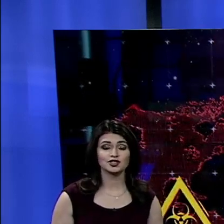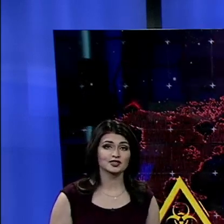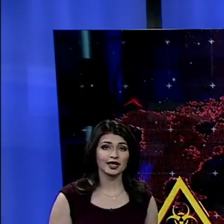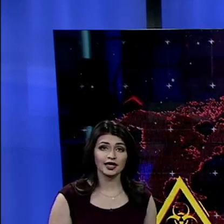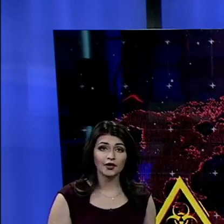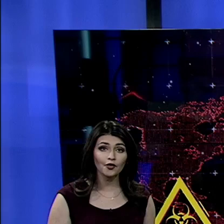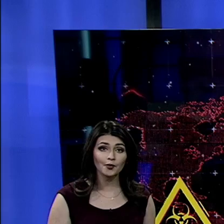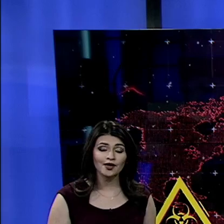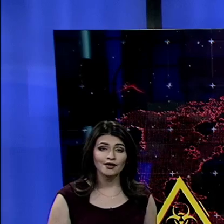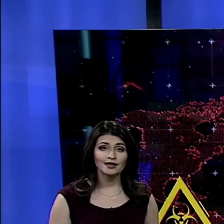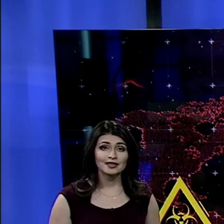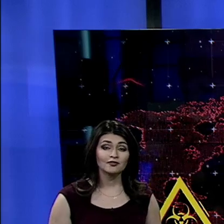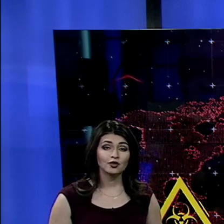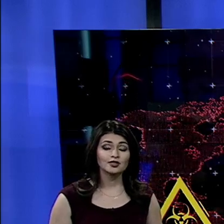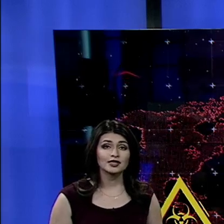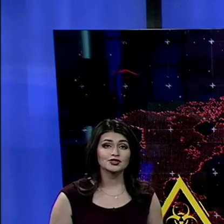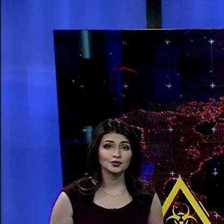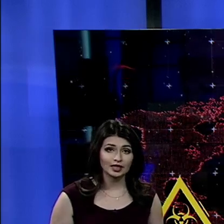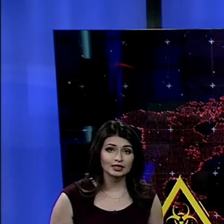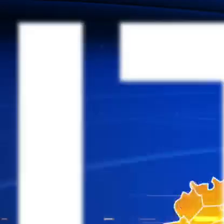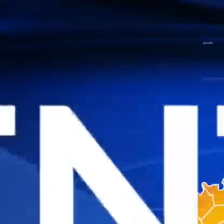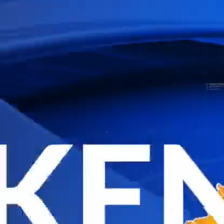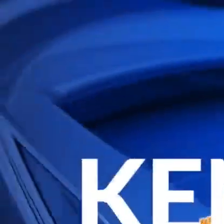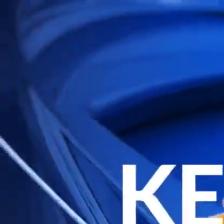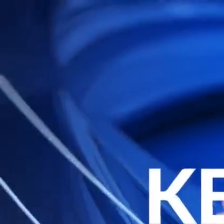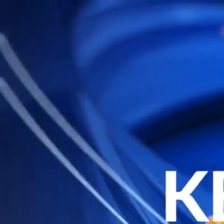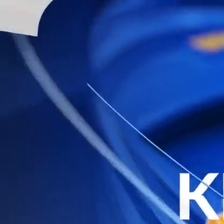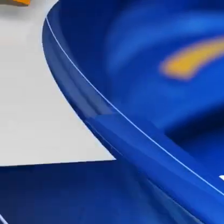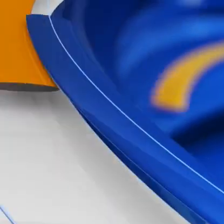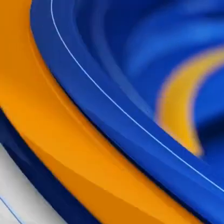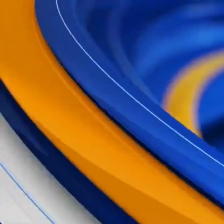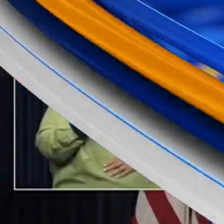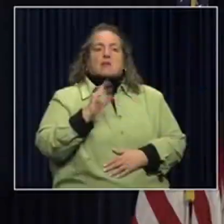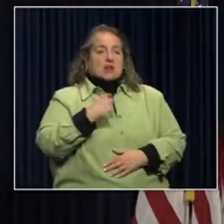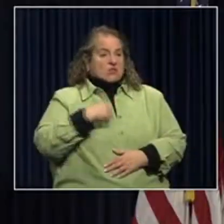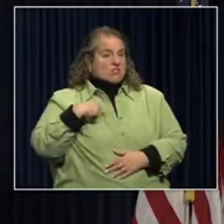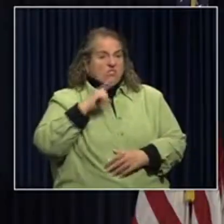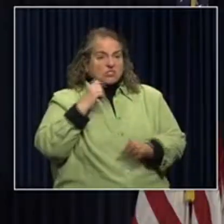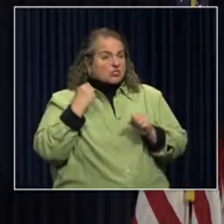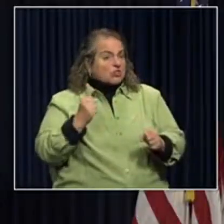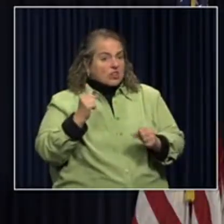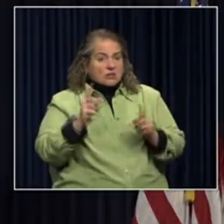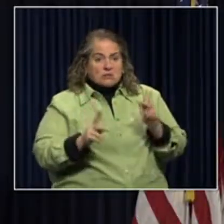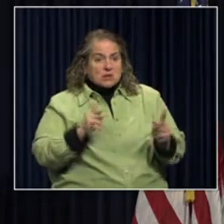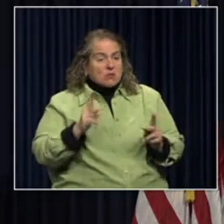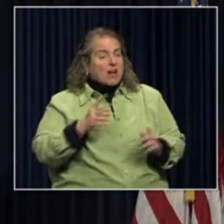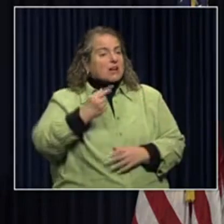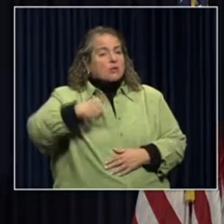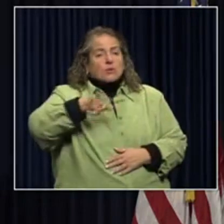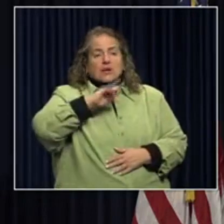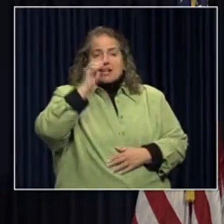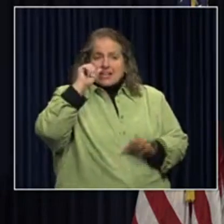ESSENTIAL NEEDS. IN KENTUCKY -- GOVERNOR ANDY BESHEAR ANNOUNCING NEW RESTRICTIONS IN THE